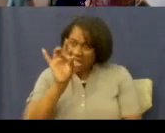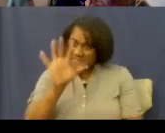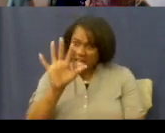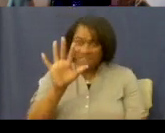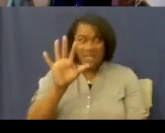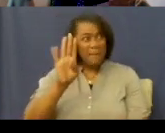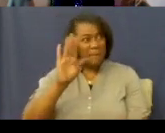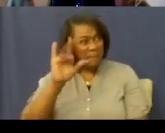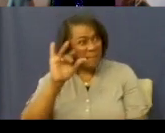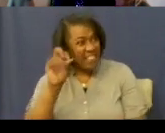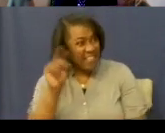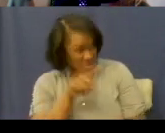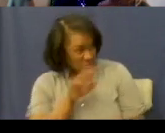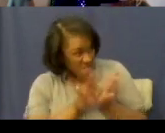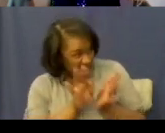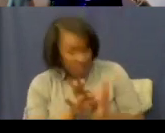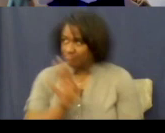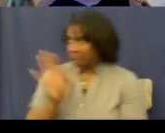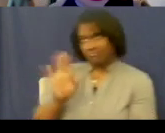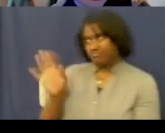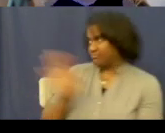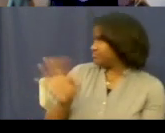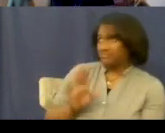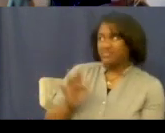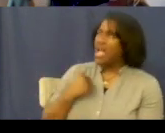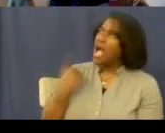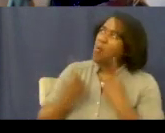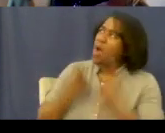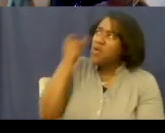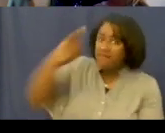Queenie: I don't think so. I wonder if the kids out there can do it.